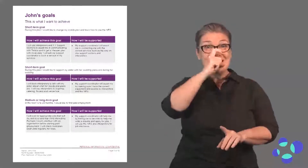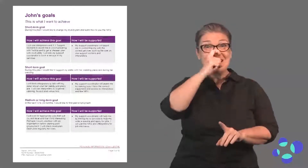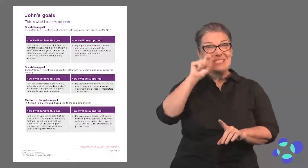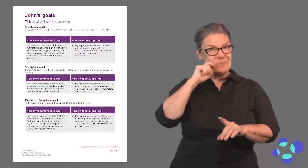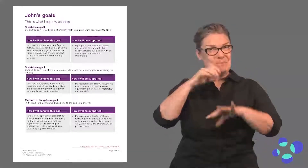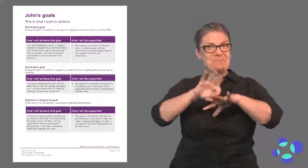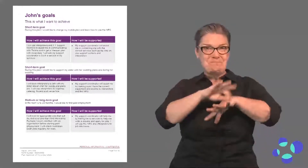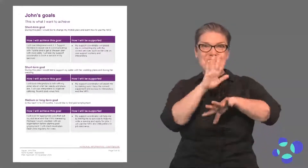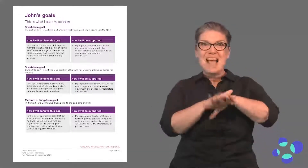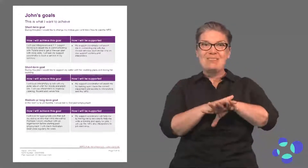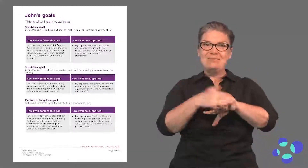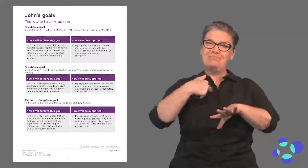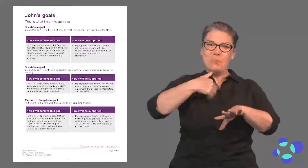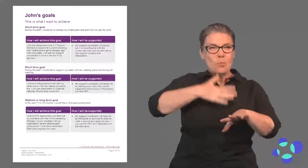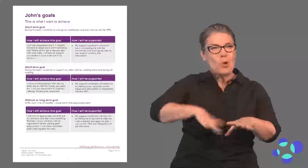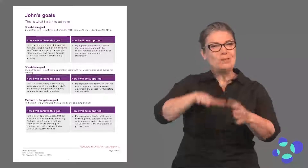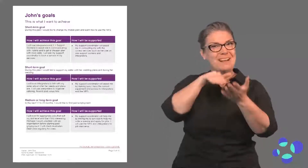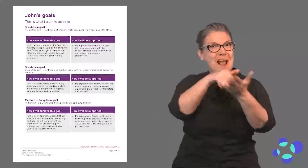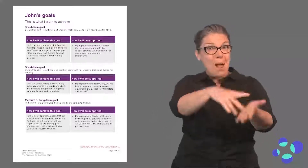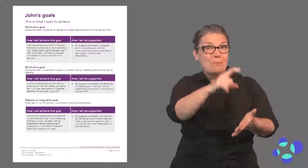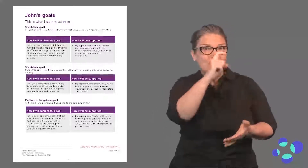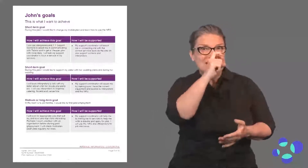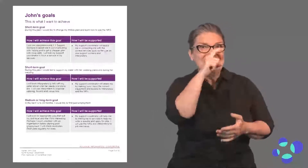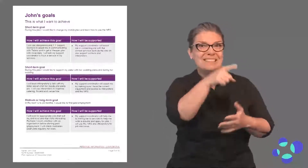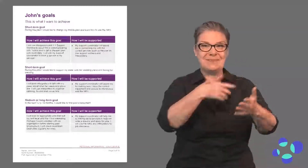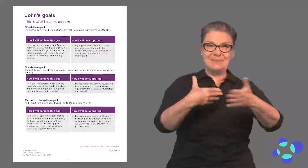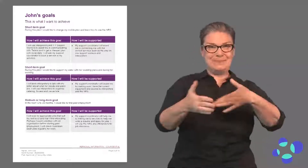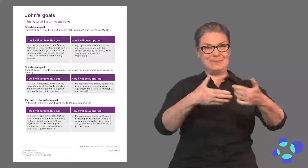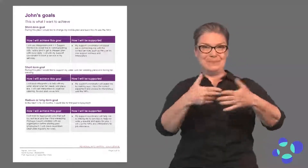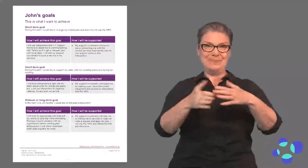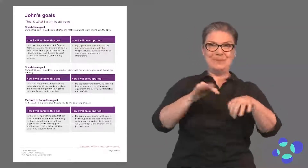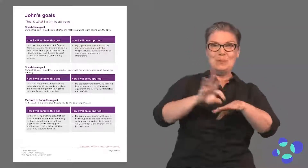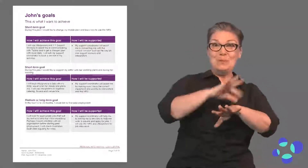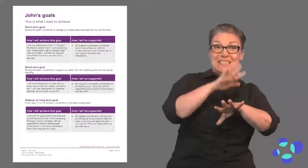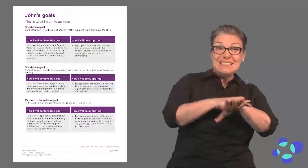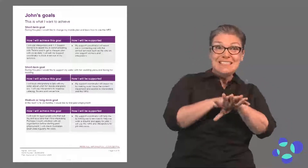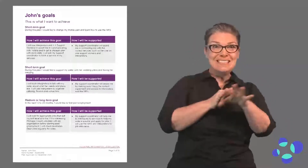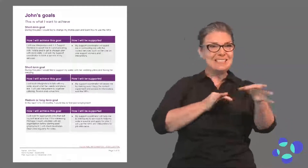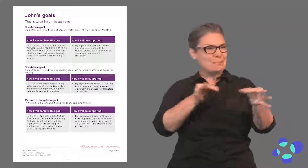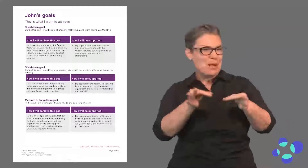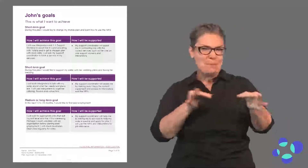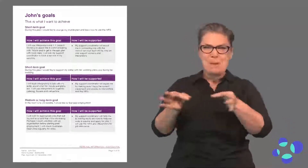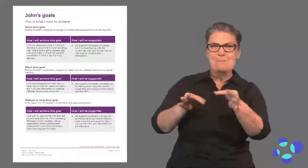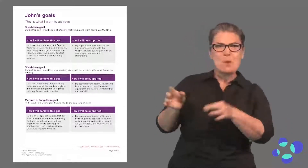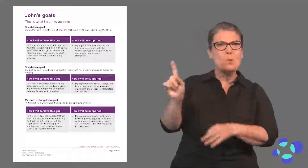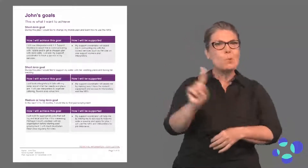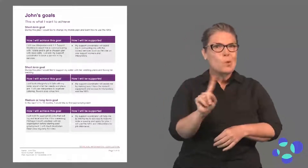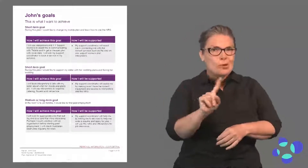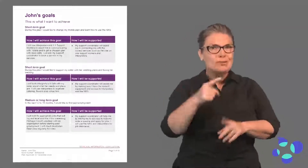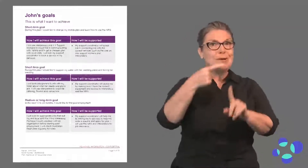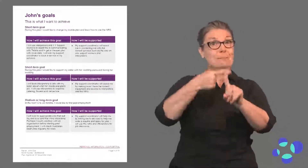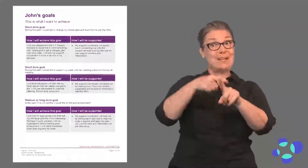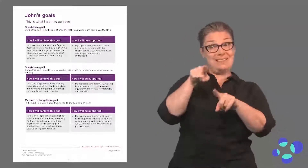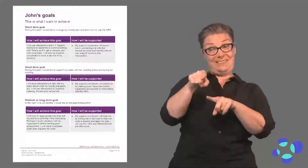This year my sister is getting married and I would like to assist my sister in managing and planning for the wedding